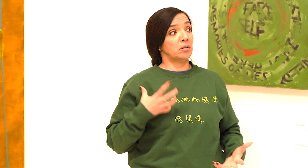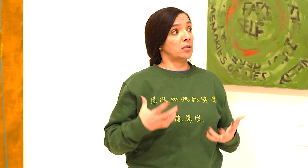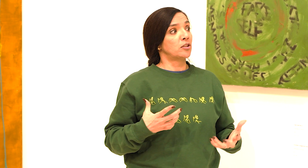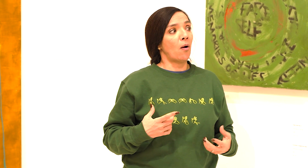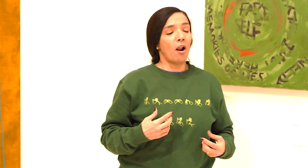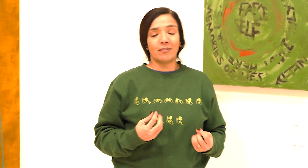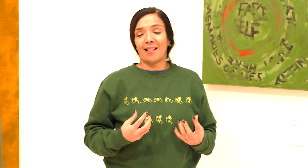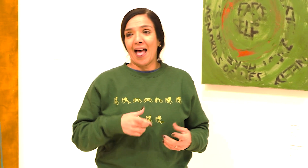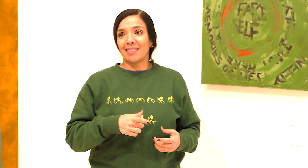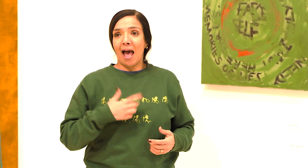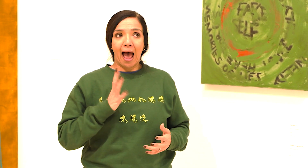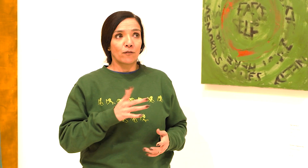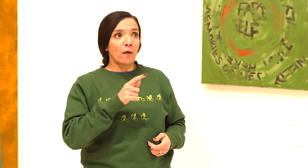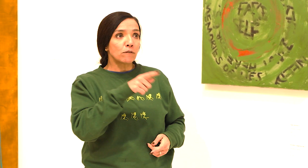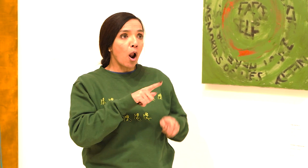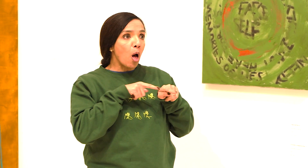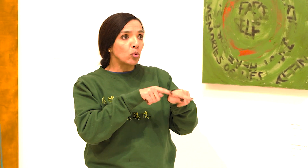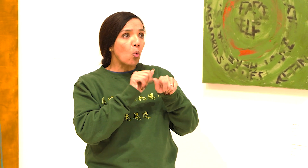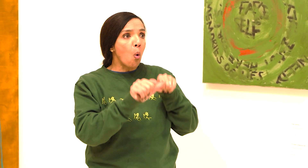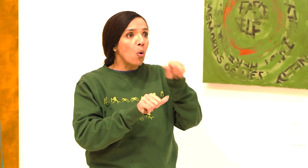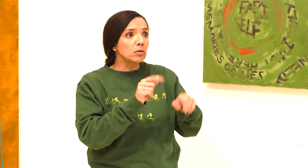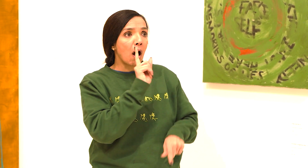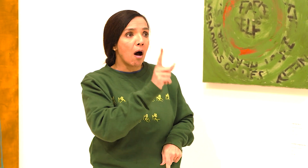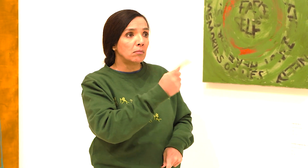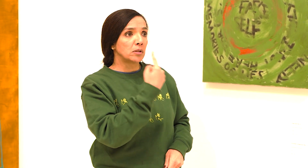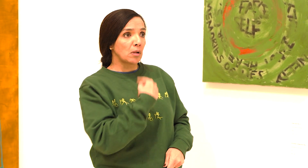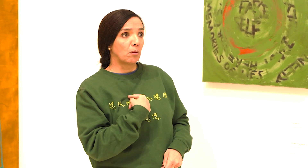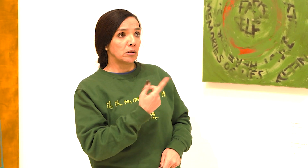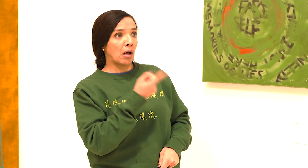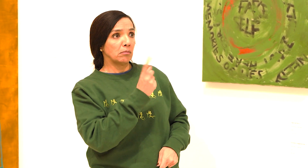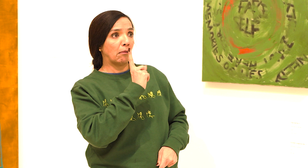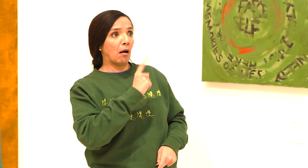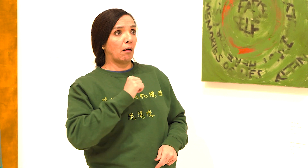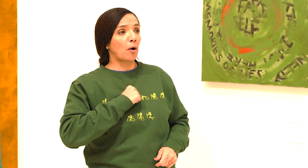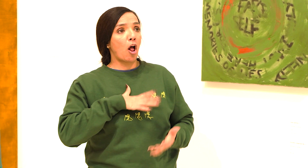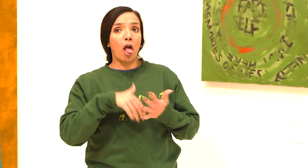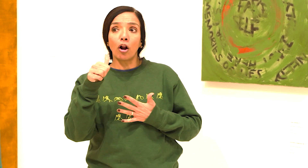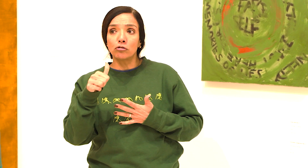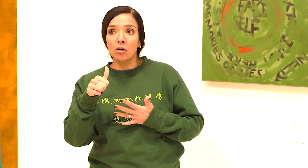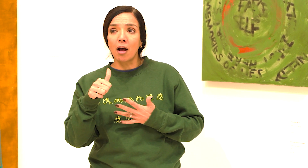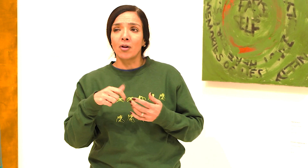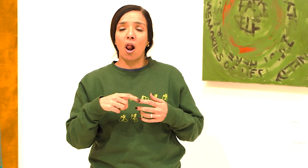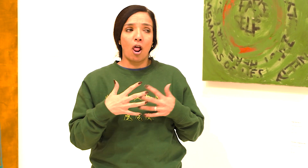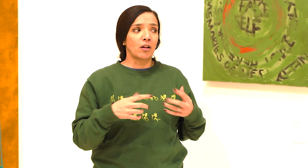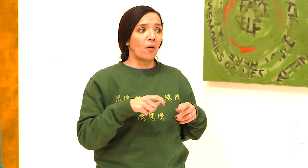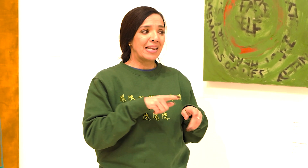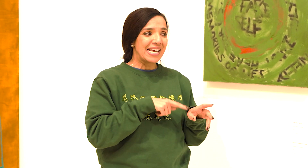They'd say, "Don't you dare. Don't you dare," and I felt like I had to follow what was being told to me culturally.